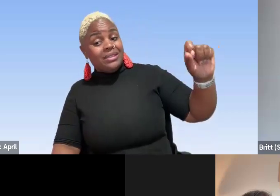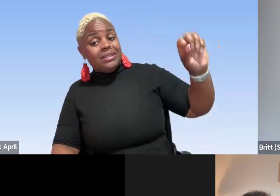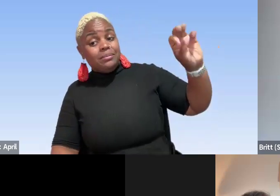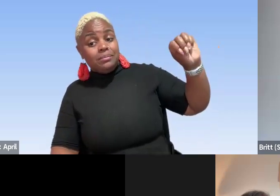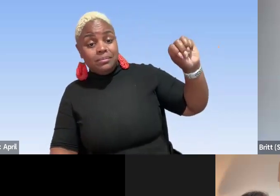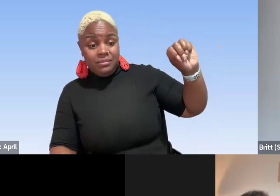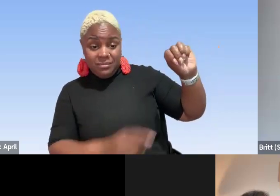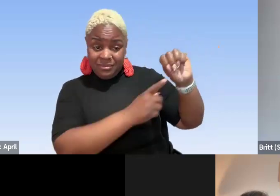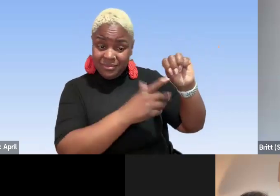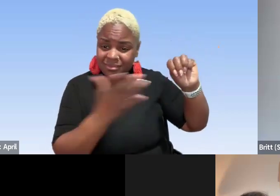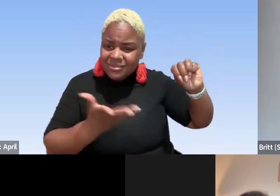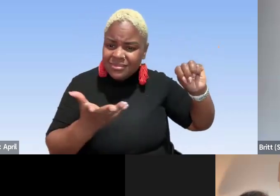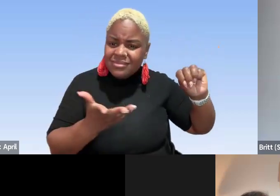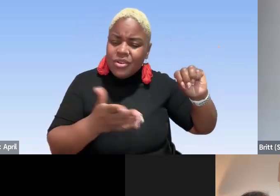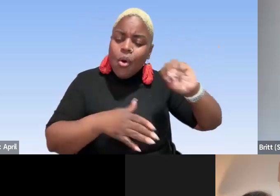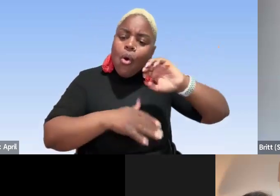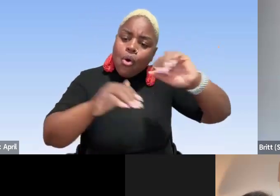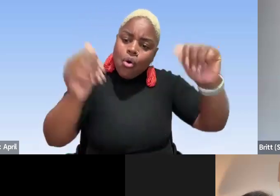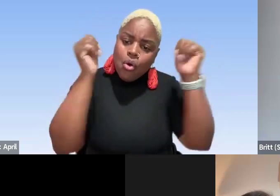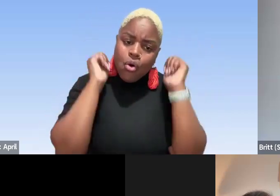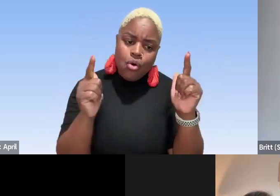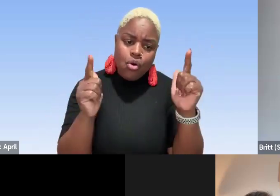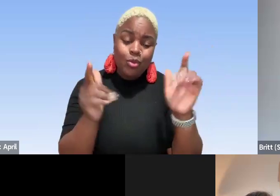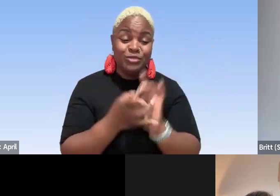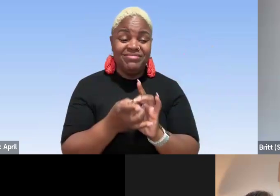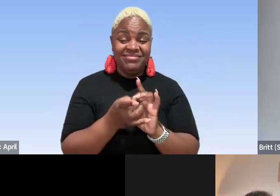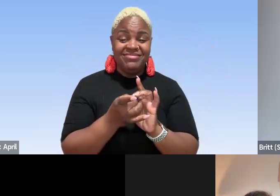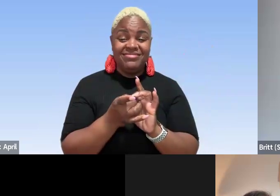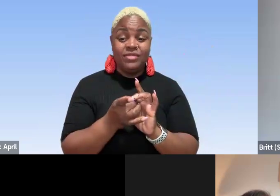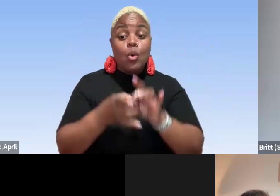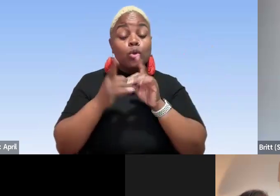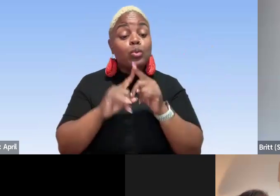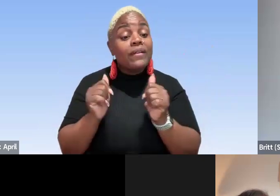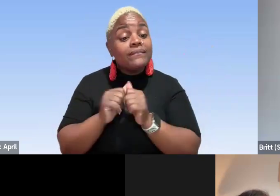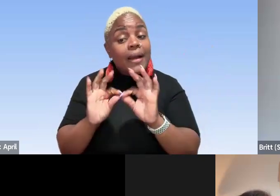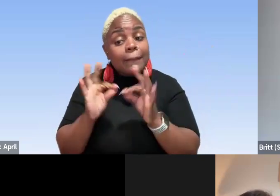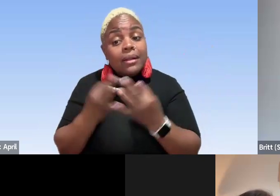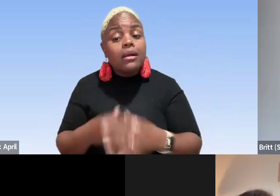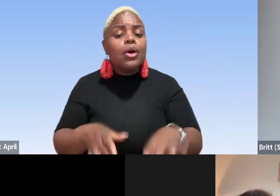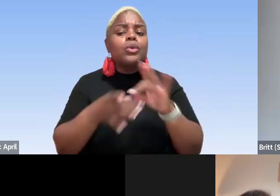It affects our relationship with, with family, our relationship with spirituality,